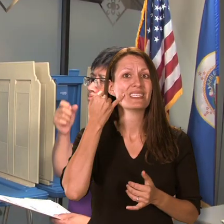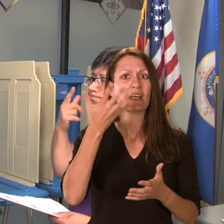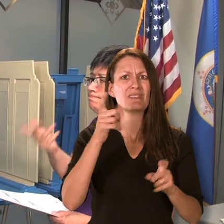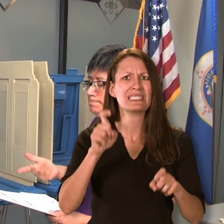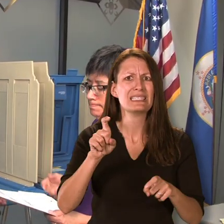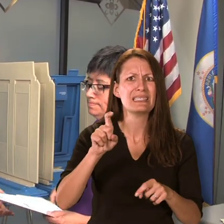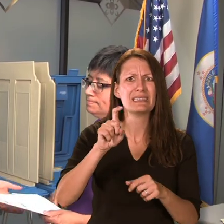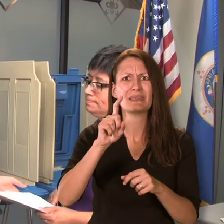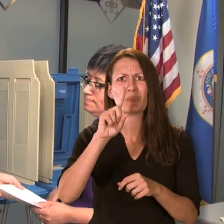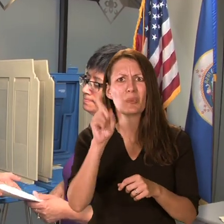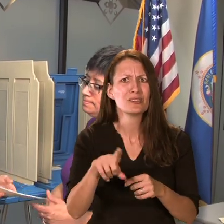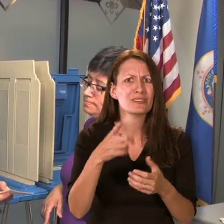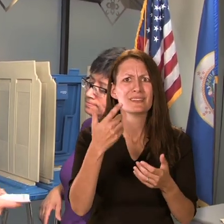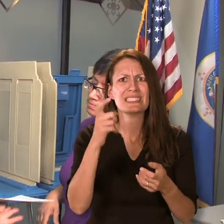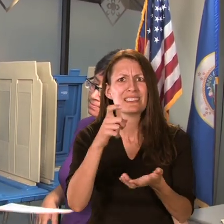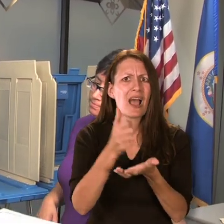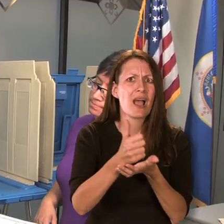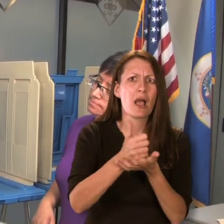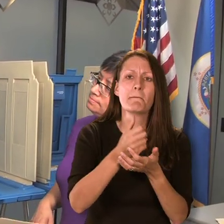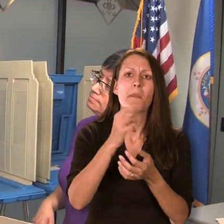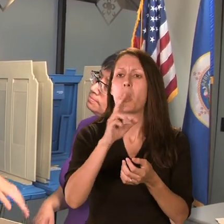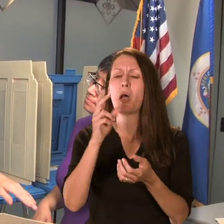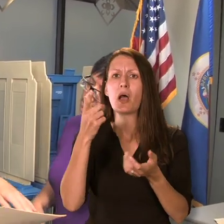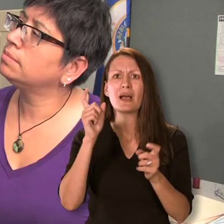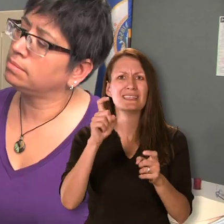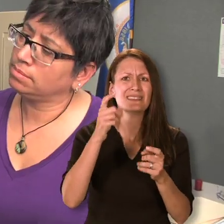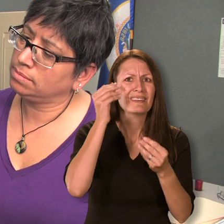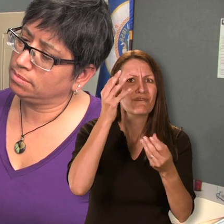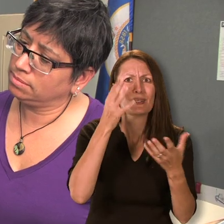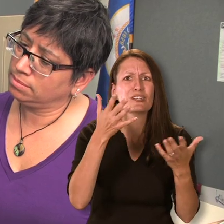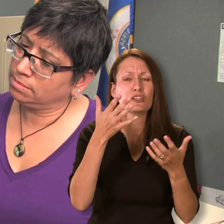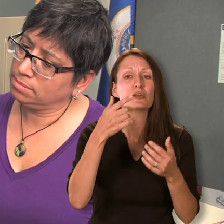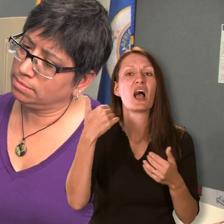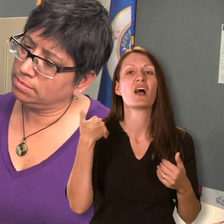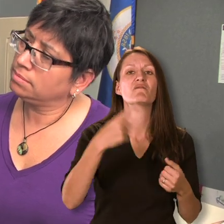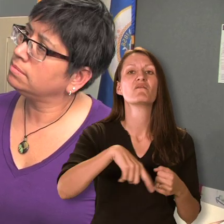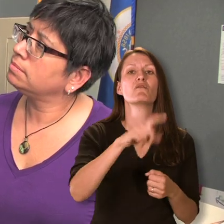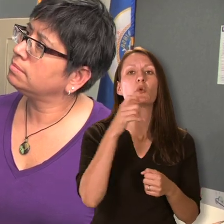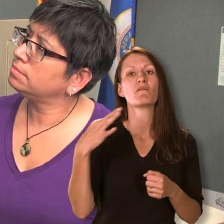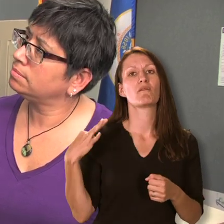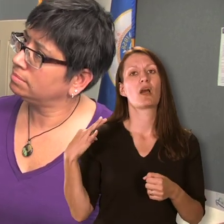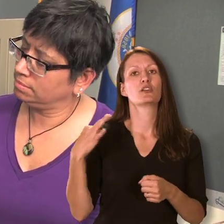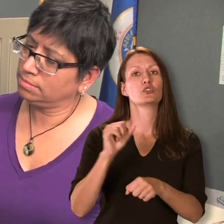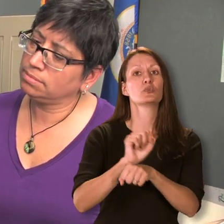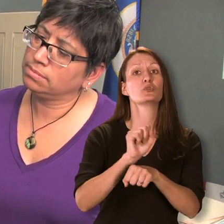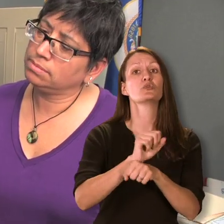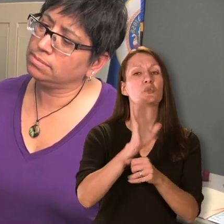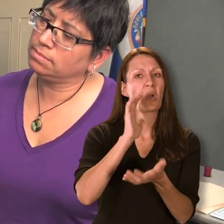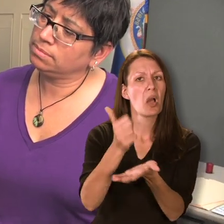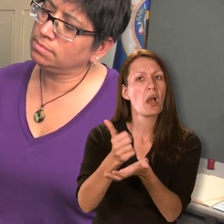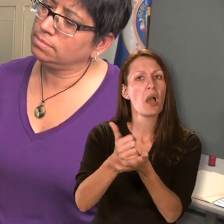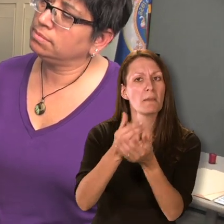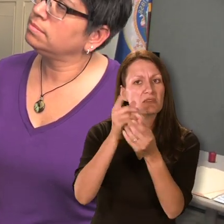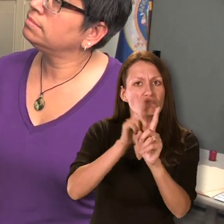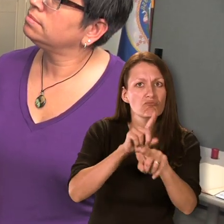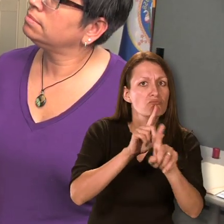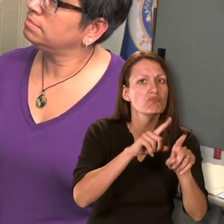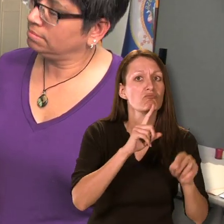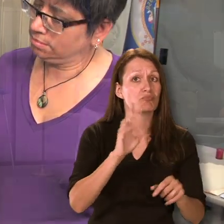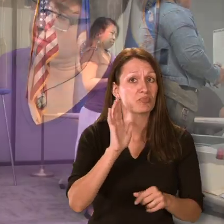Poll volunteers are on hand to answer questions and assist voters.